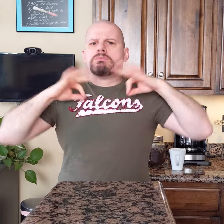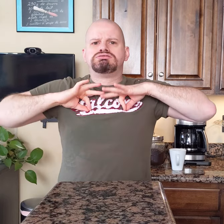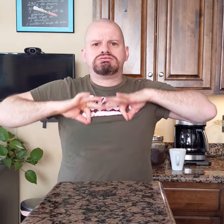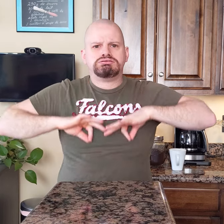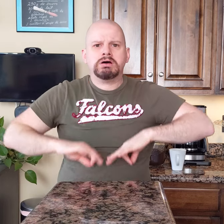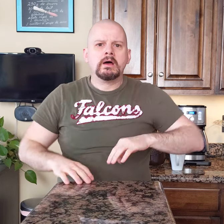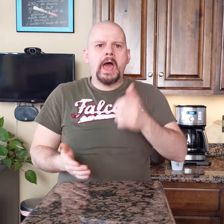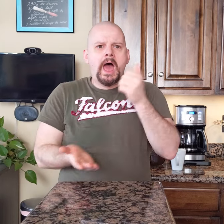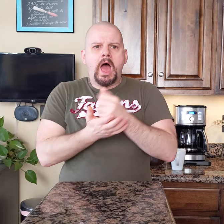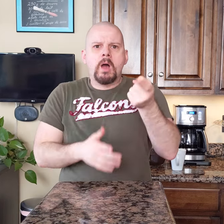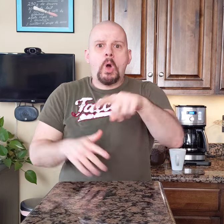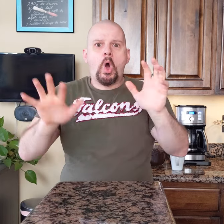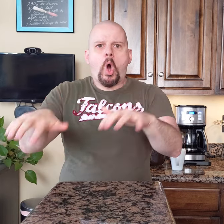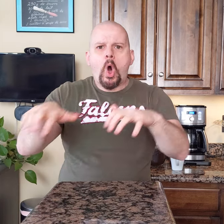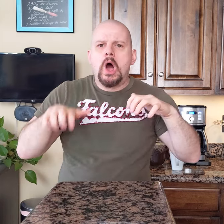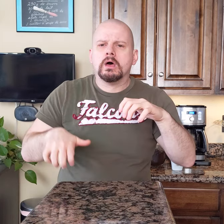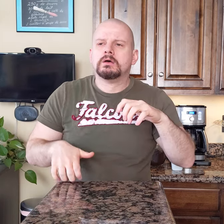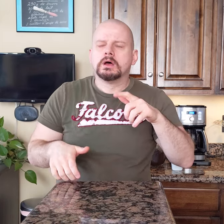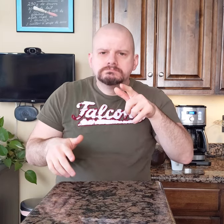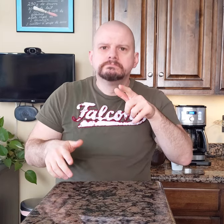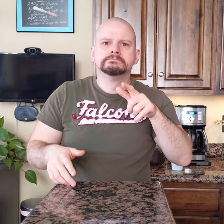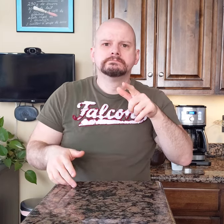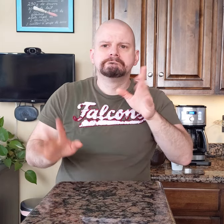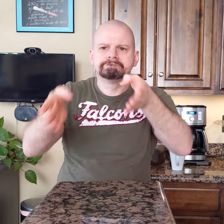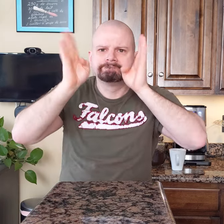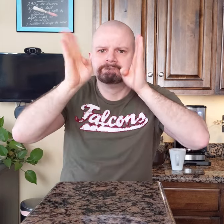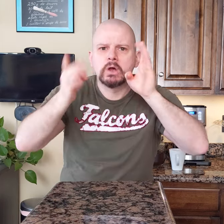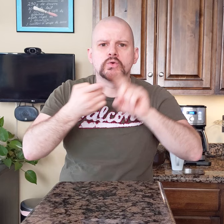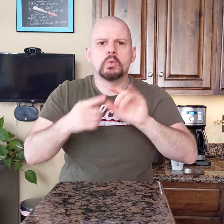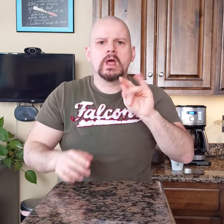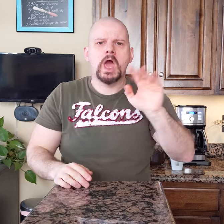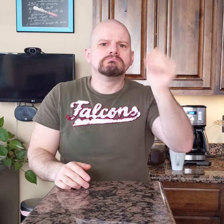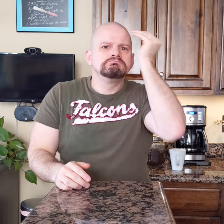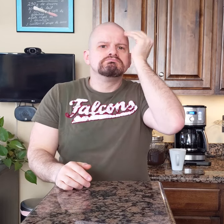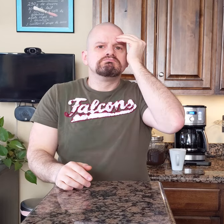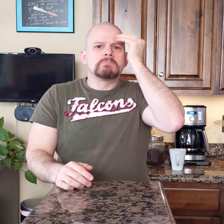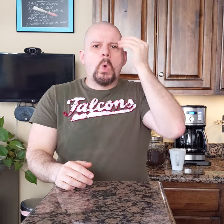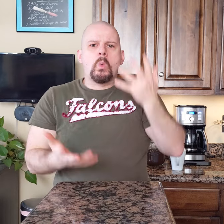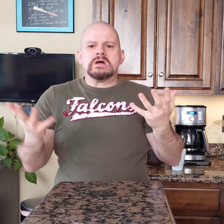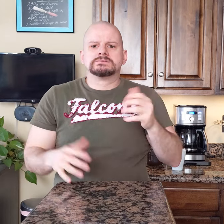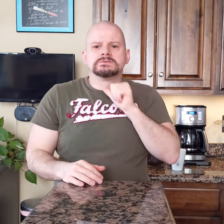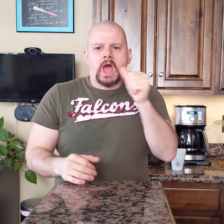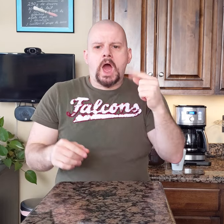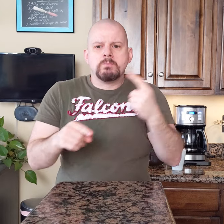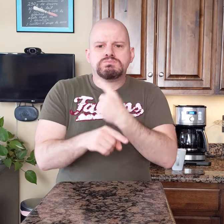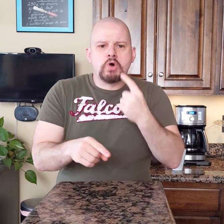to get the audiences pay close attention to whether it's appropriate or not.